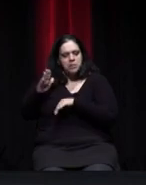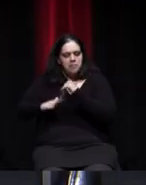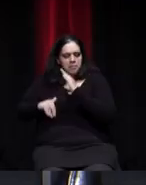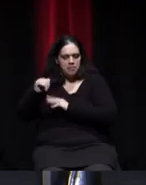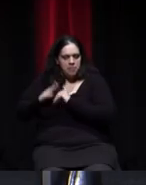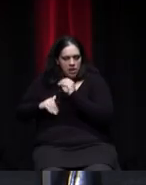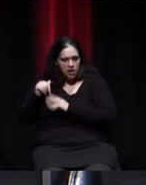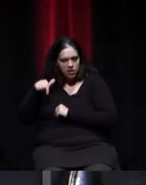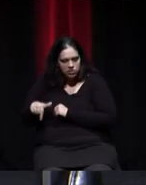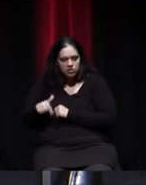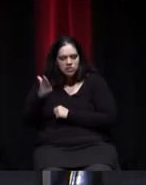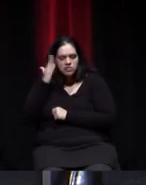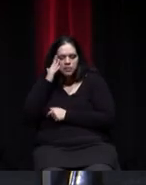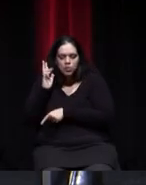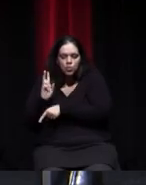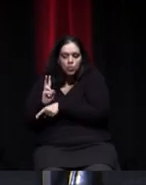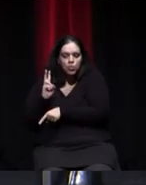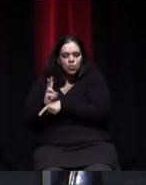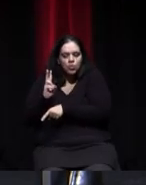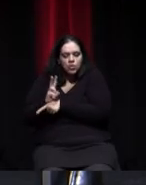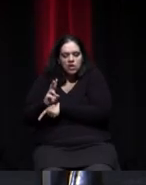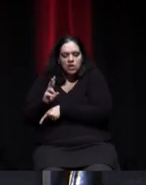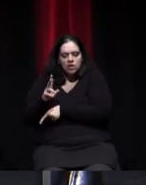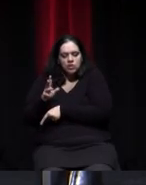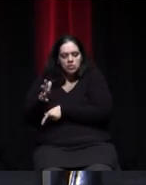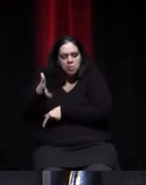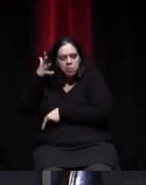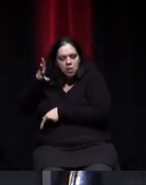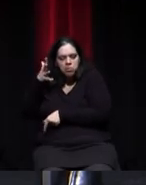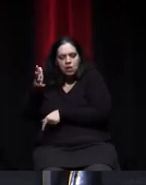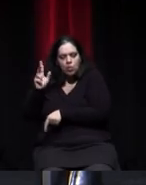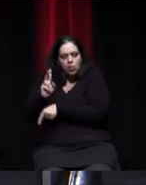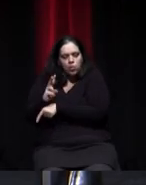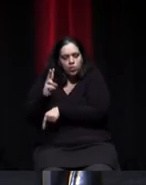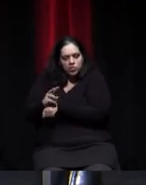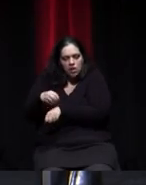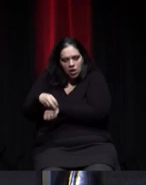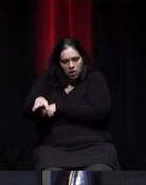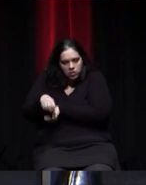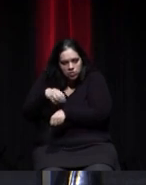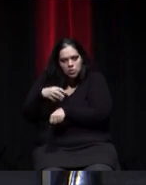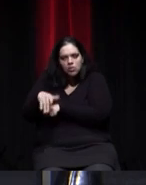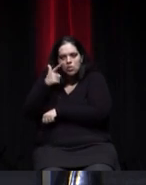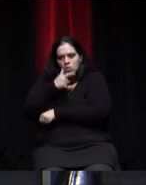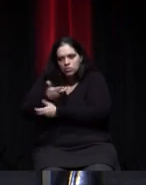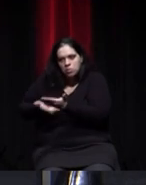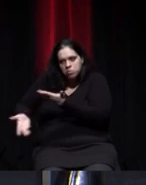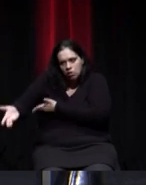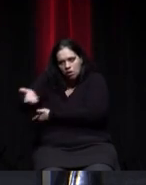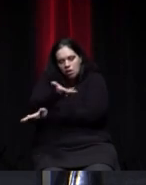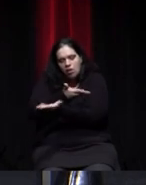go taking care of the word. Taking care for it to happen, for it to go around, to become more widespread,